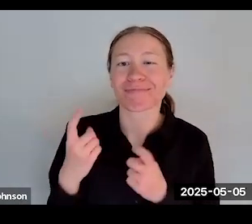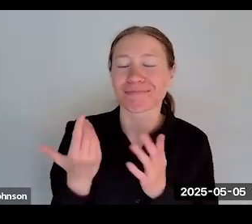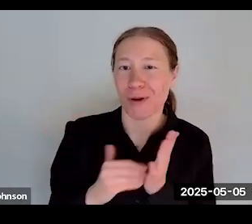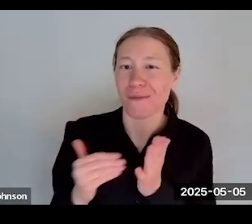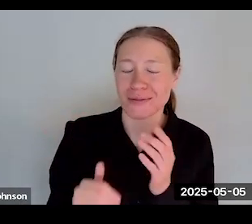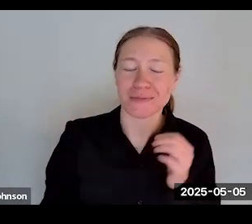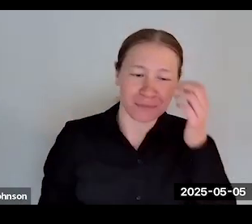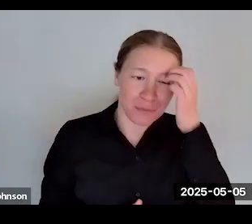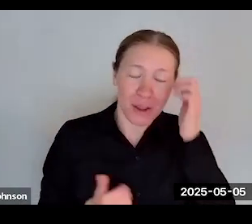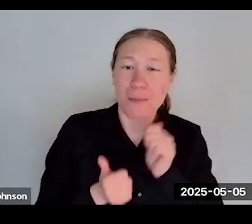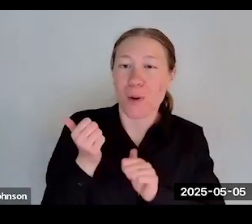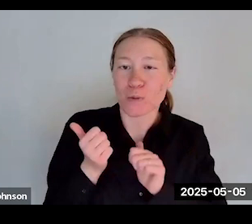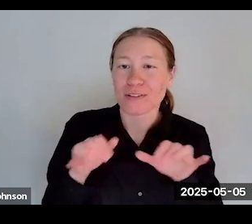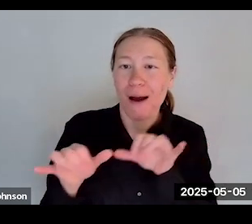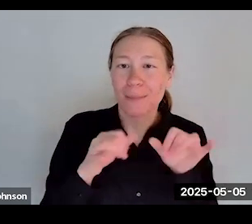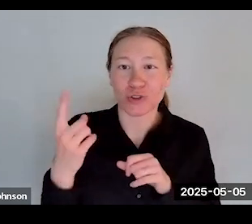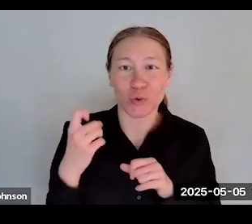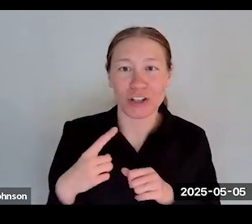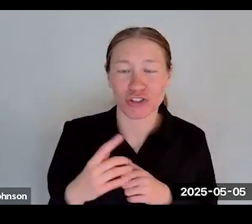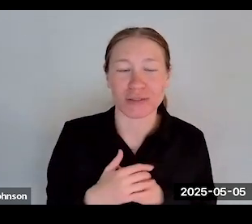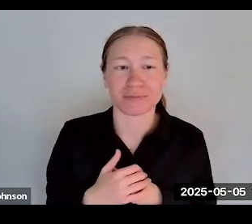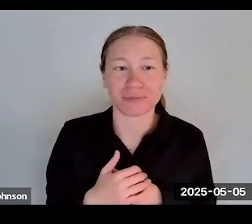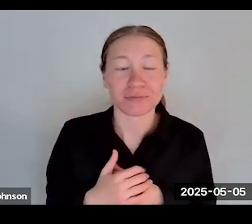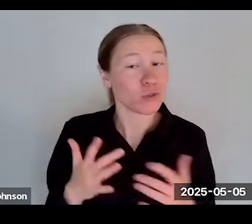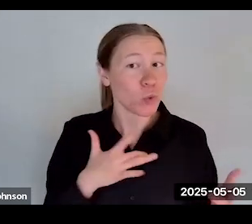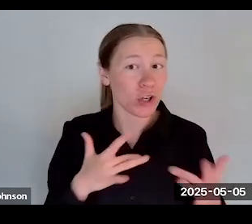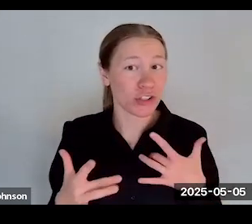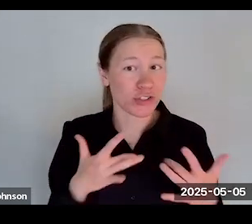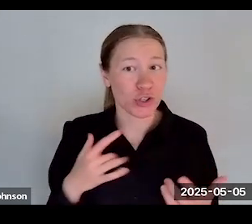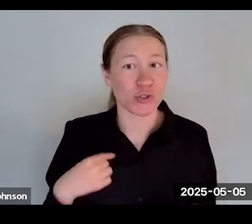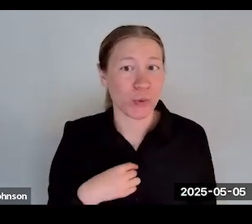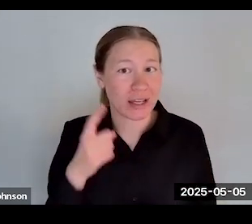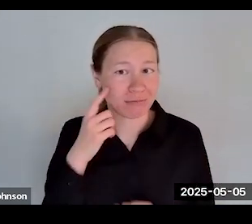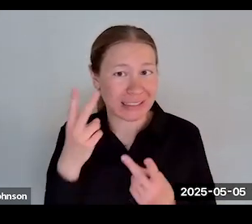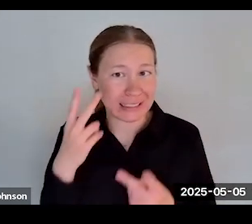One of the most common questions we get are what are the most common concerns with workplace accommodations.